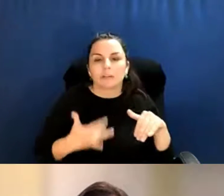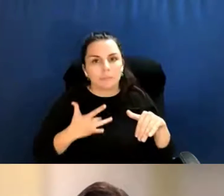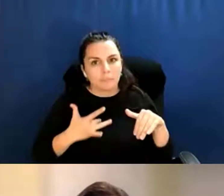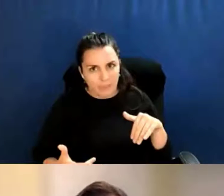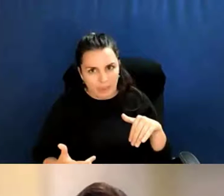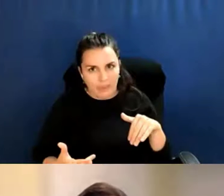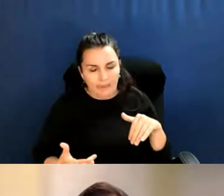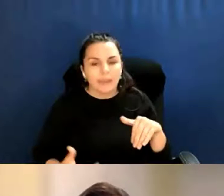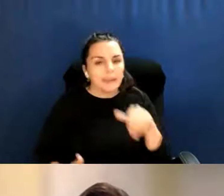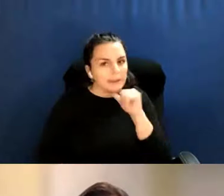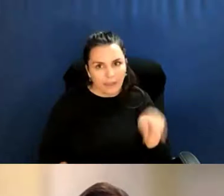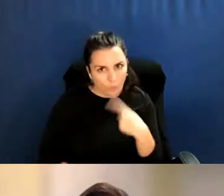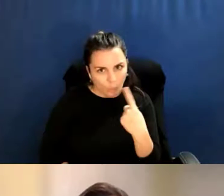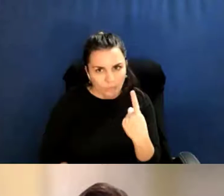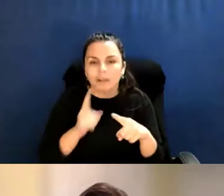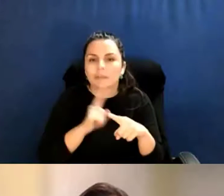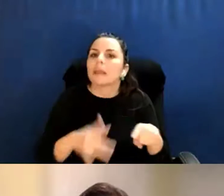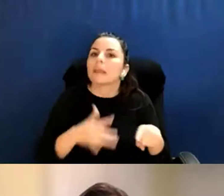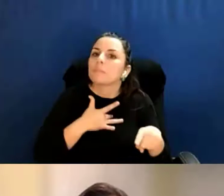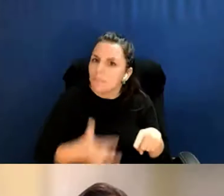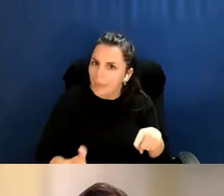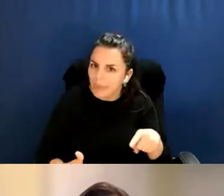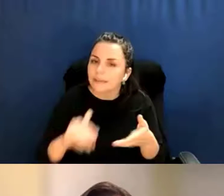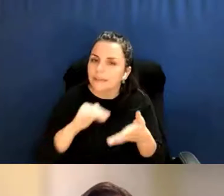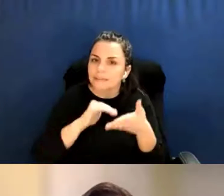not the only one, but usually is exemption four.